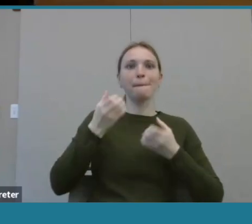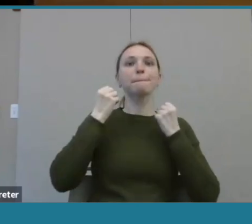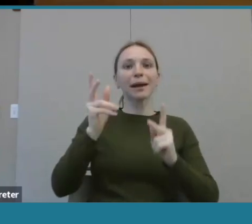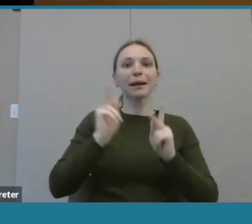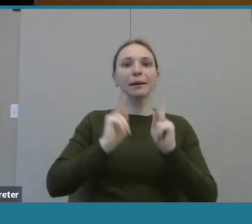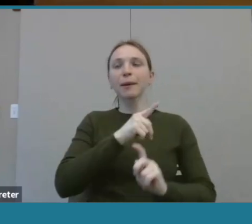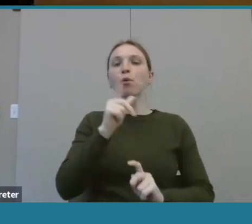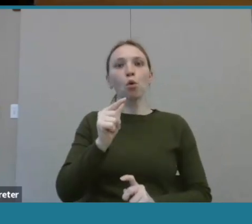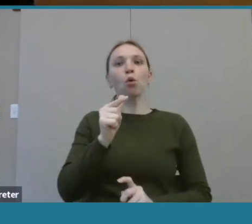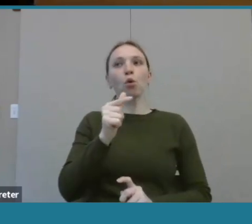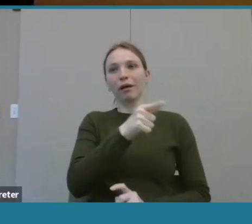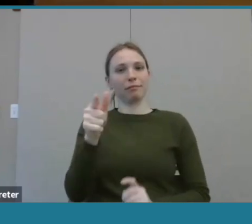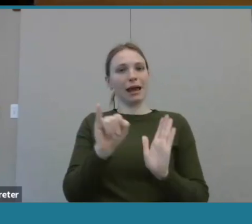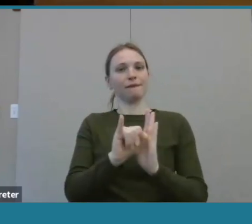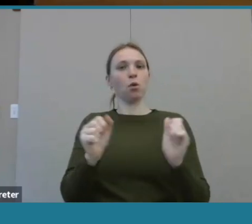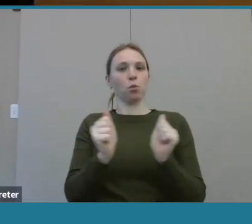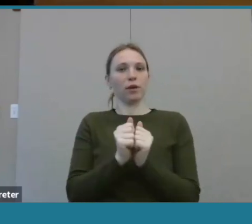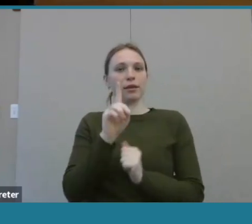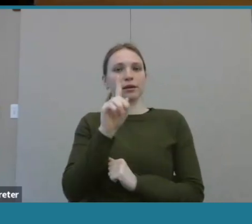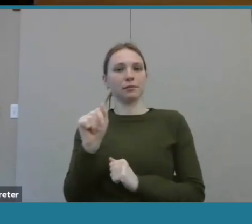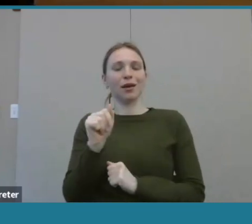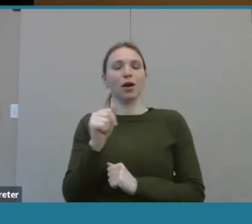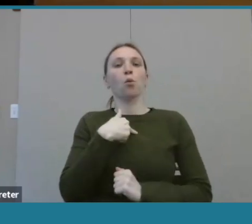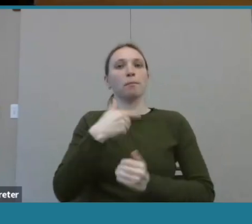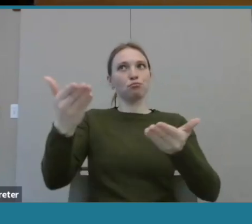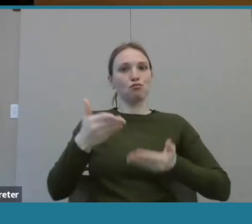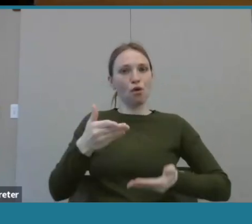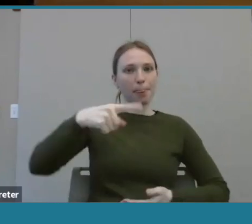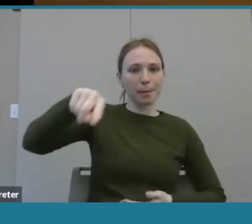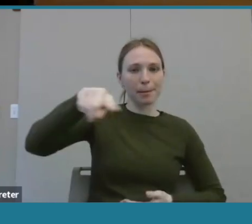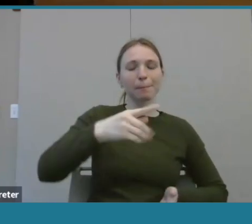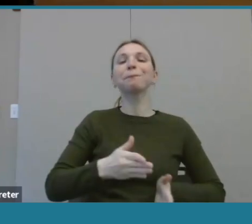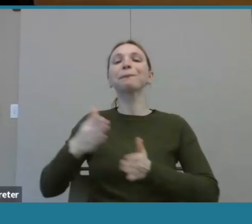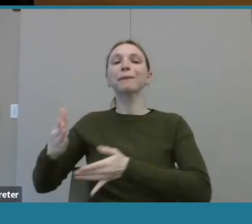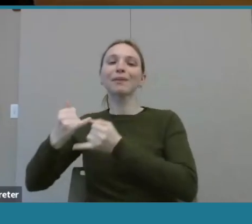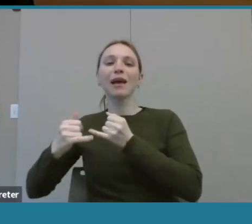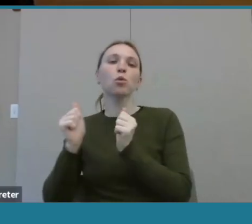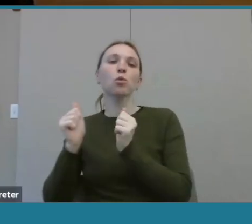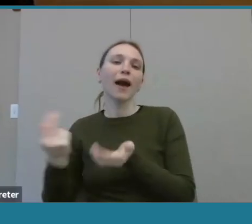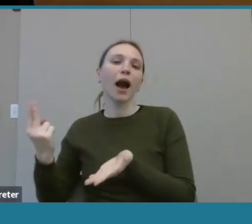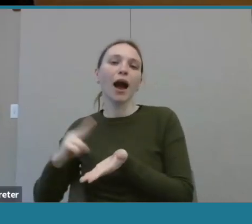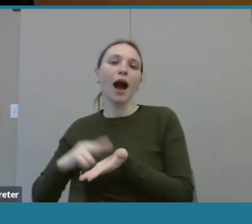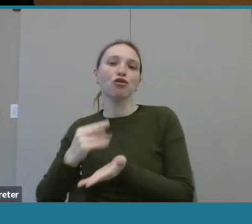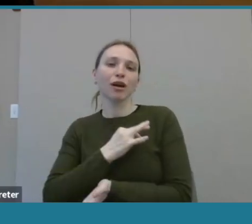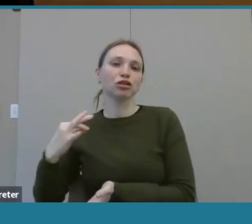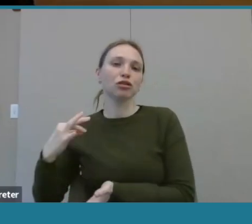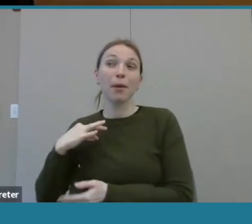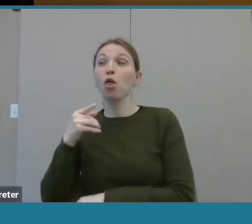To be in the room with all of us, and then contracted staff. In this case, those were our fabricators who actually built the